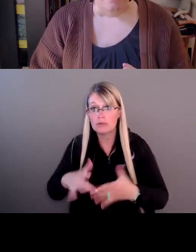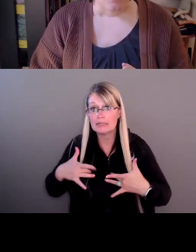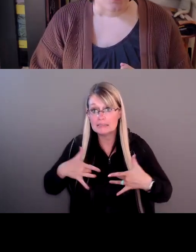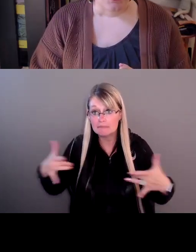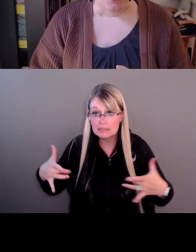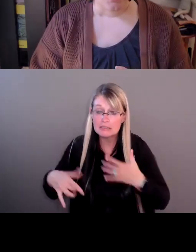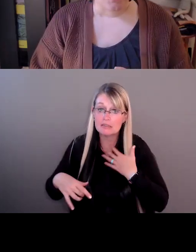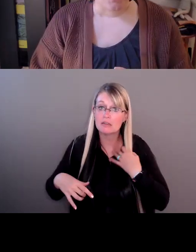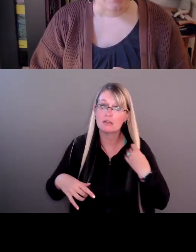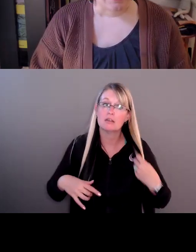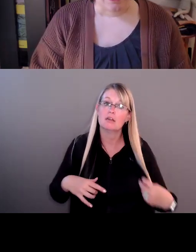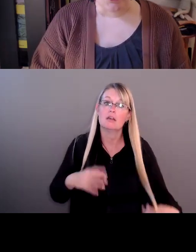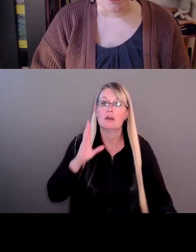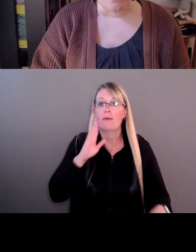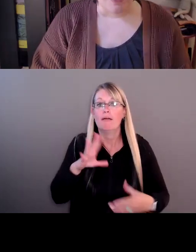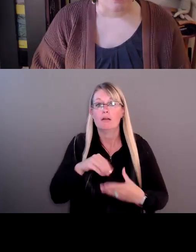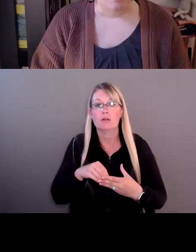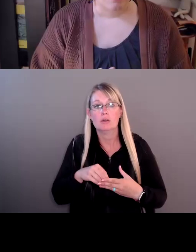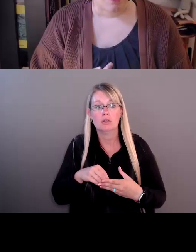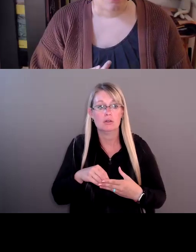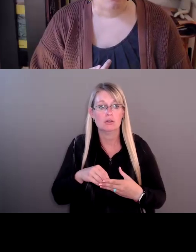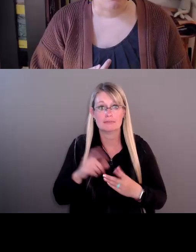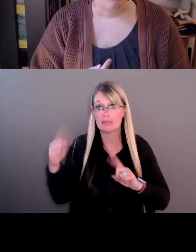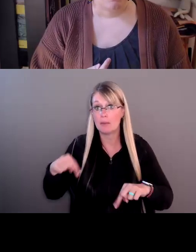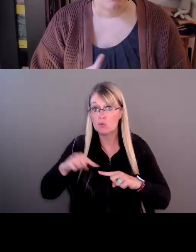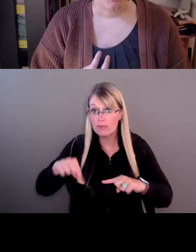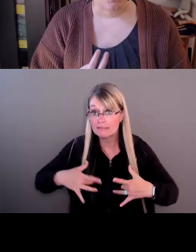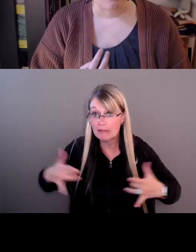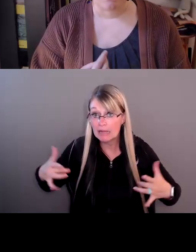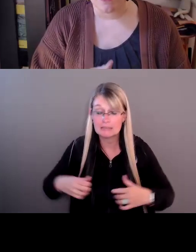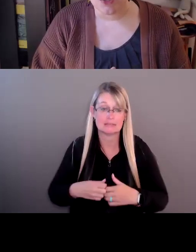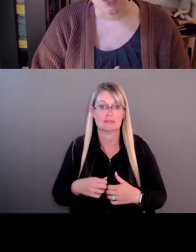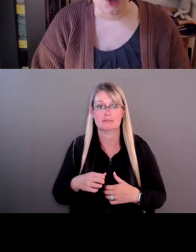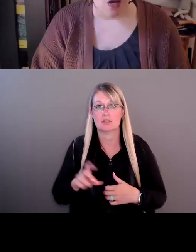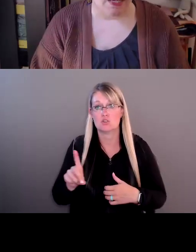it's going to include like can I go through this event? Do I have enough energy to go shopping